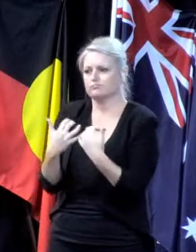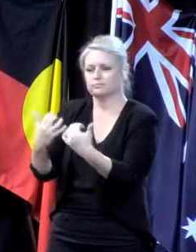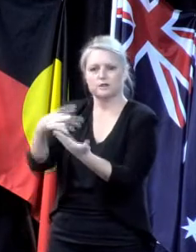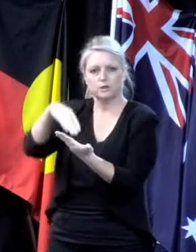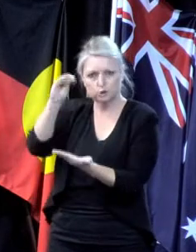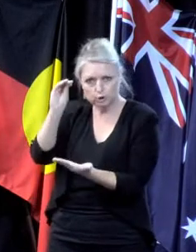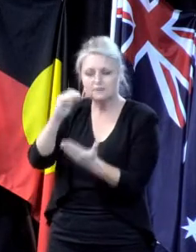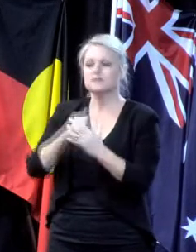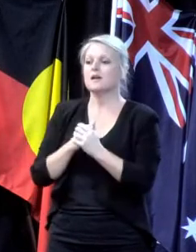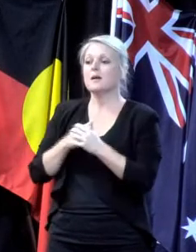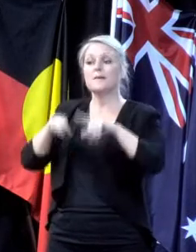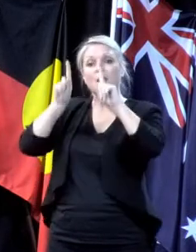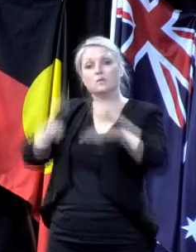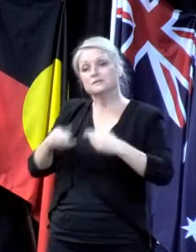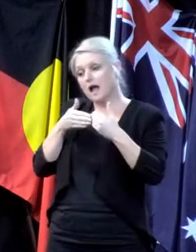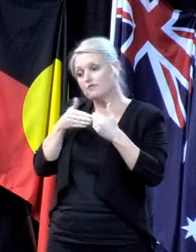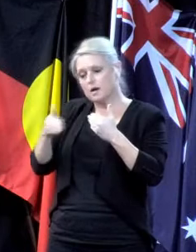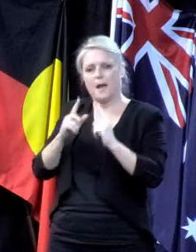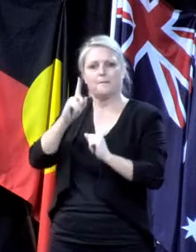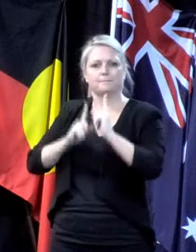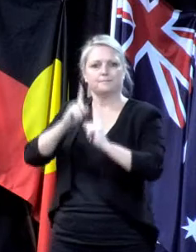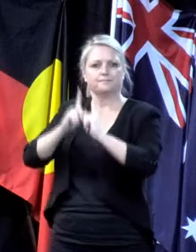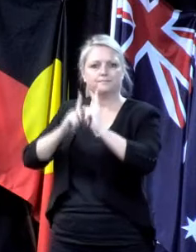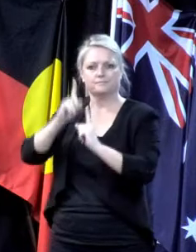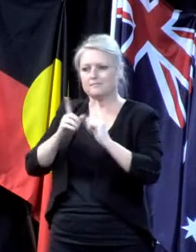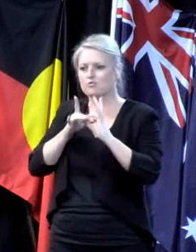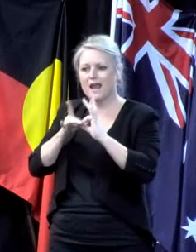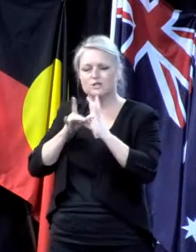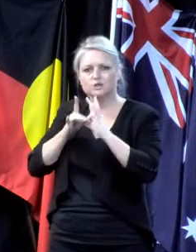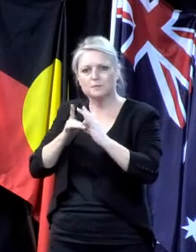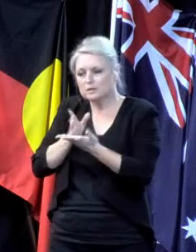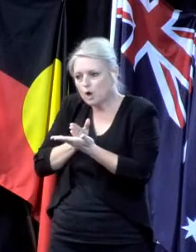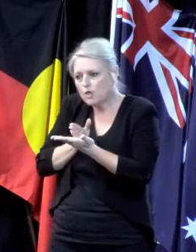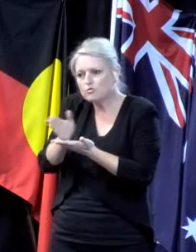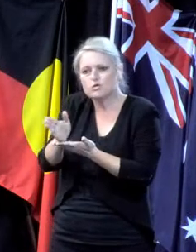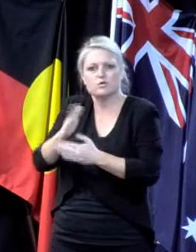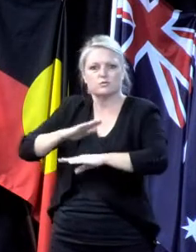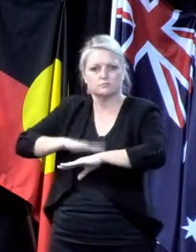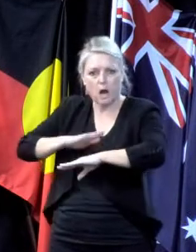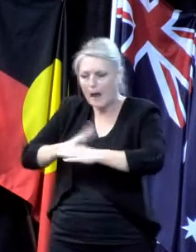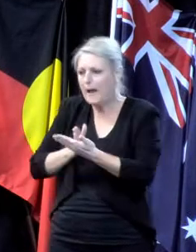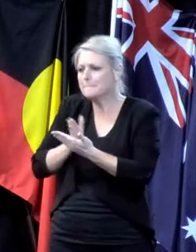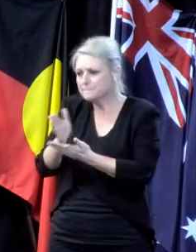where over the course of that instructional coaching cycle, the knowledgeable other shifts from being the coach